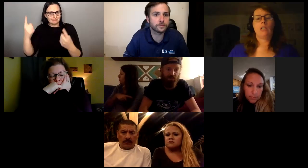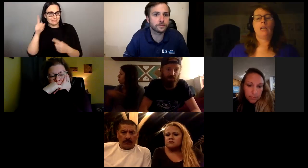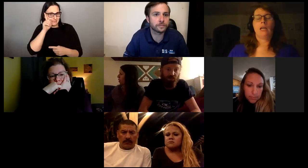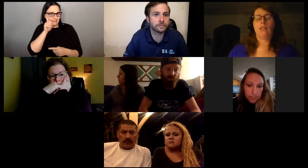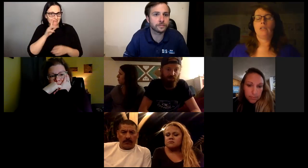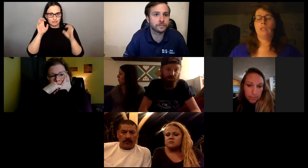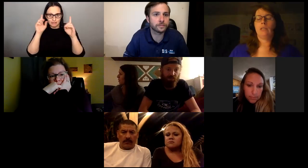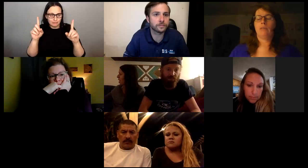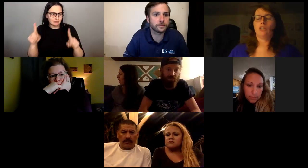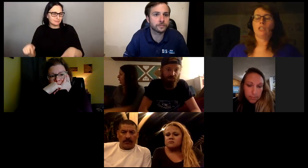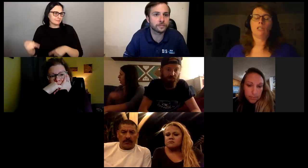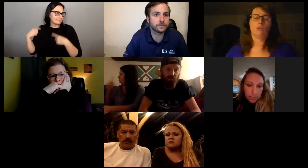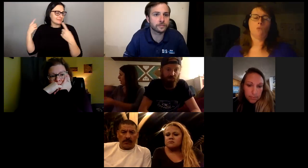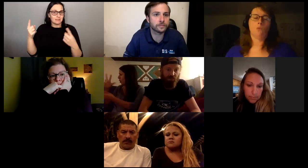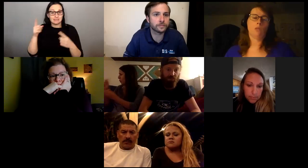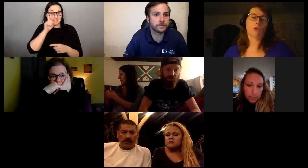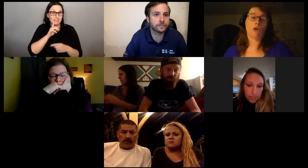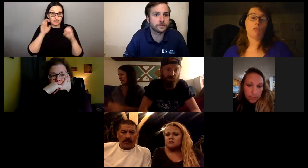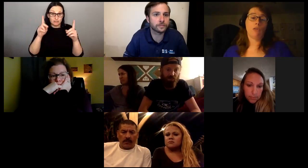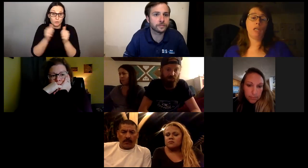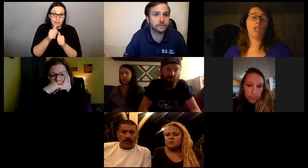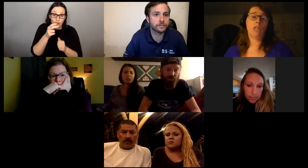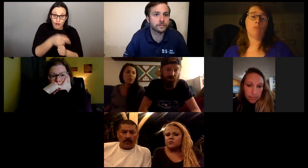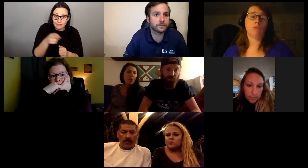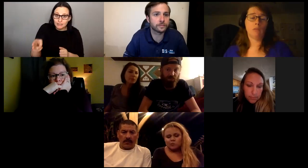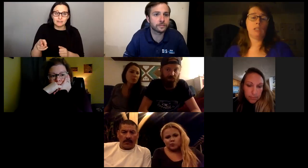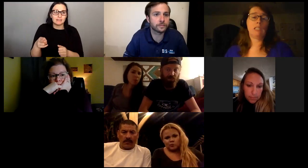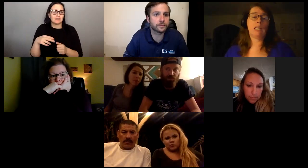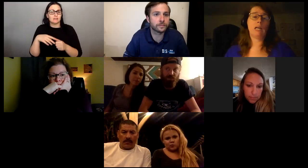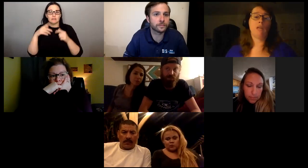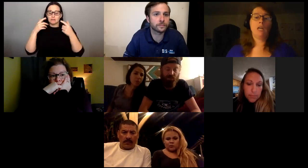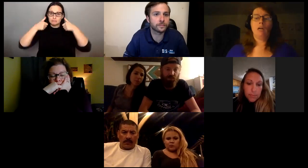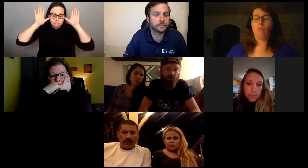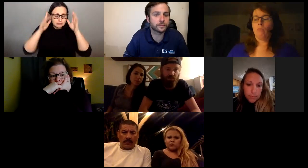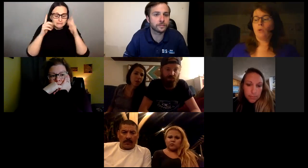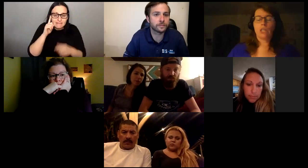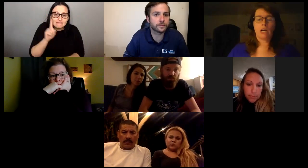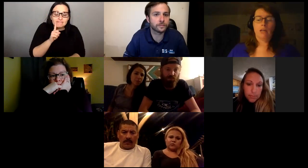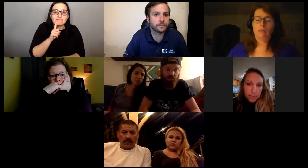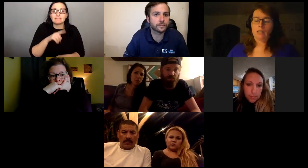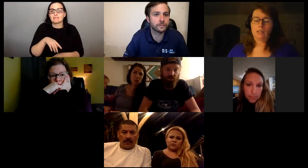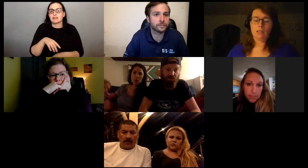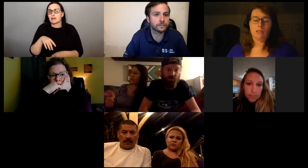and doing deaf education with hard of hearing